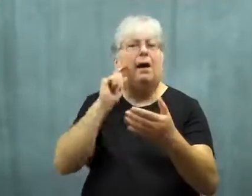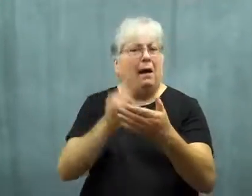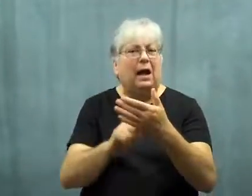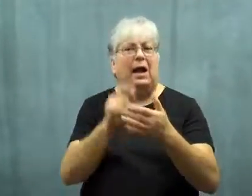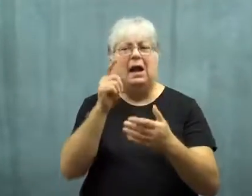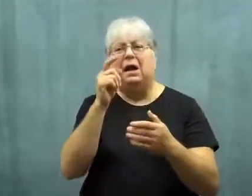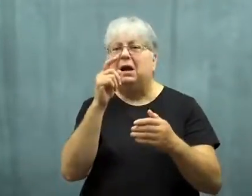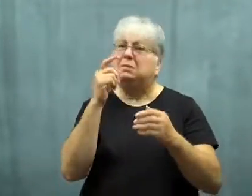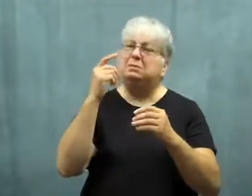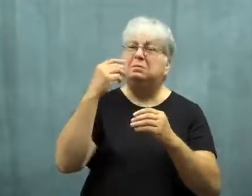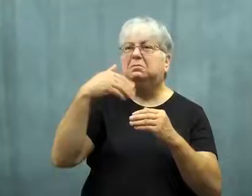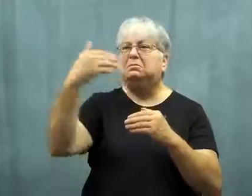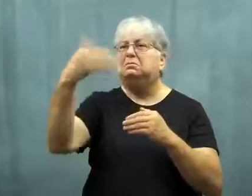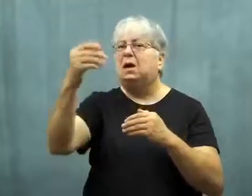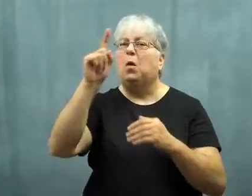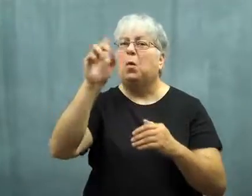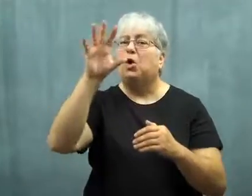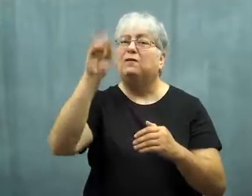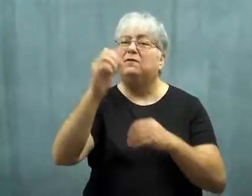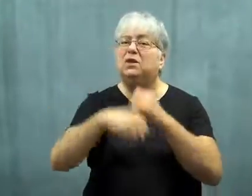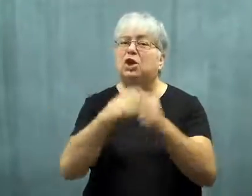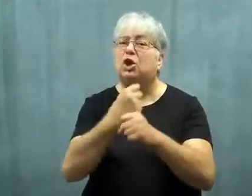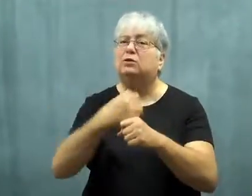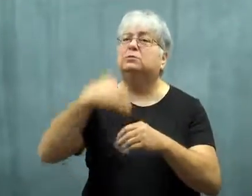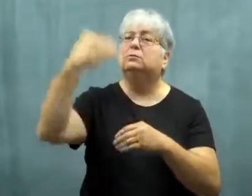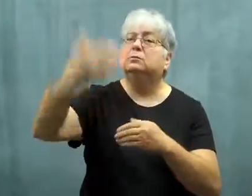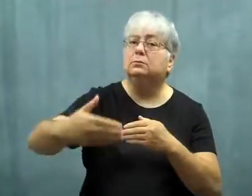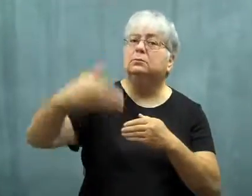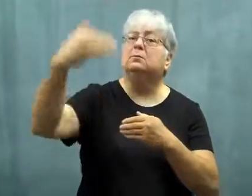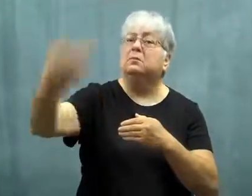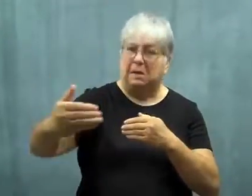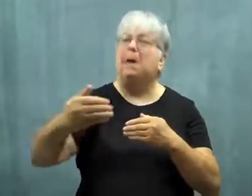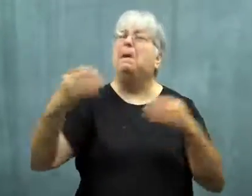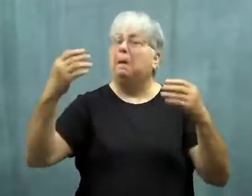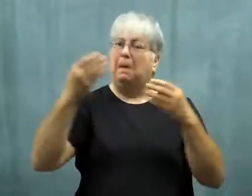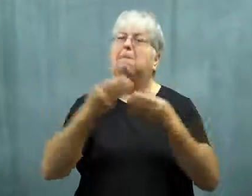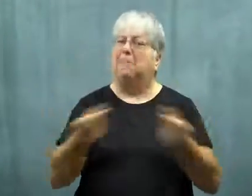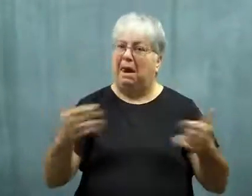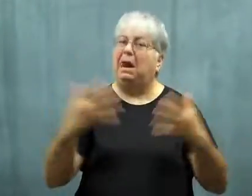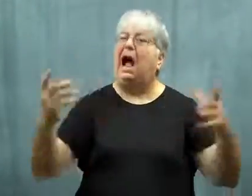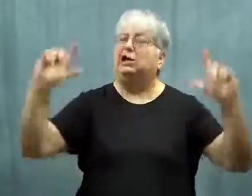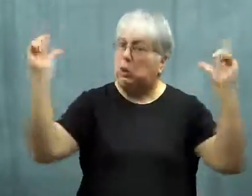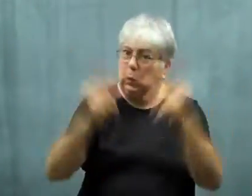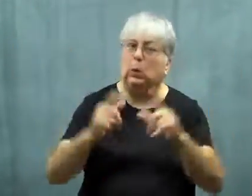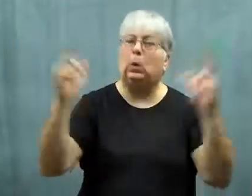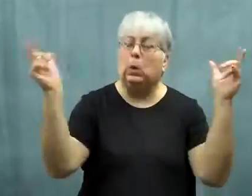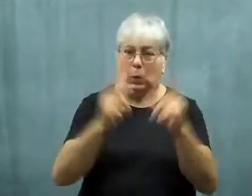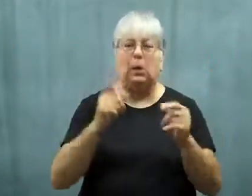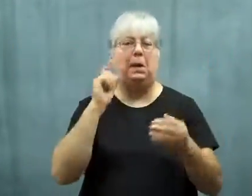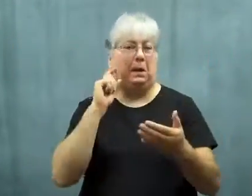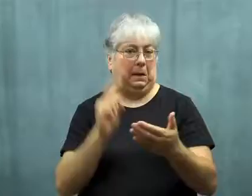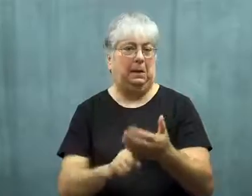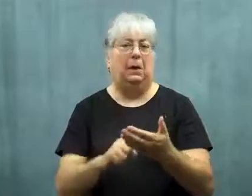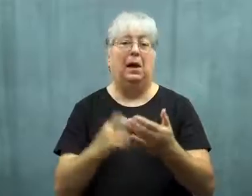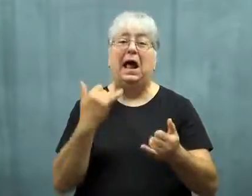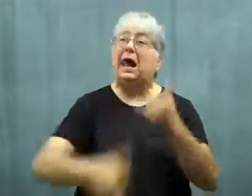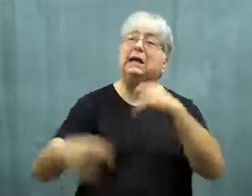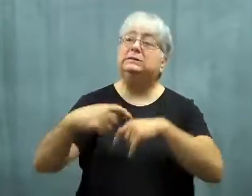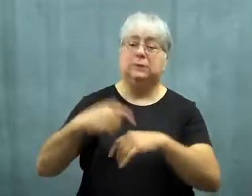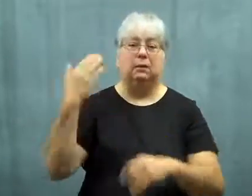show there is a big melt every 150 years or so.